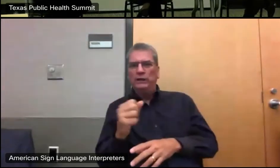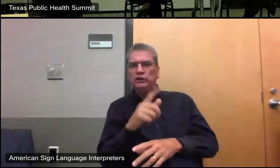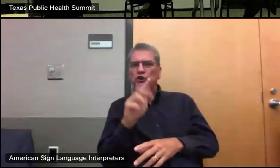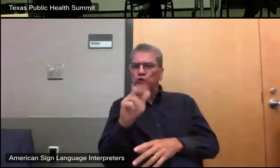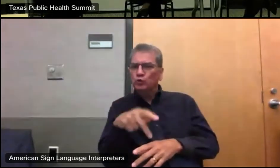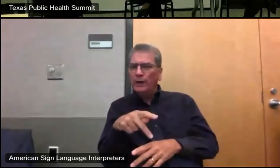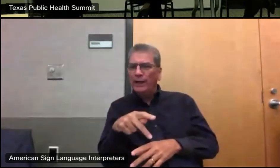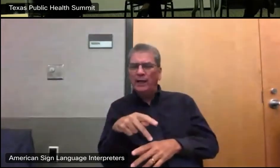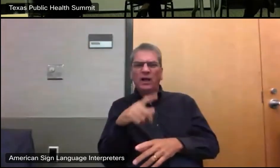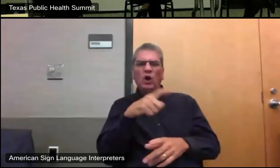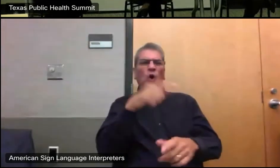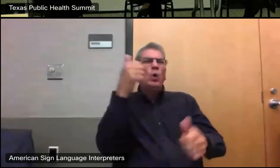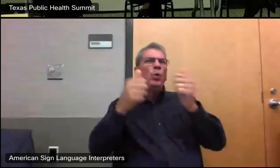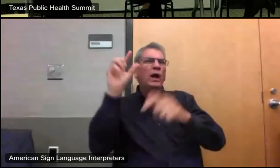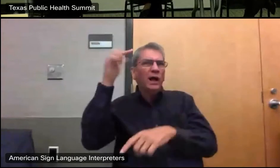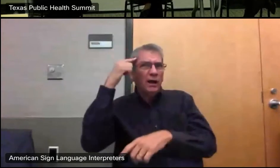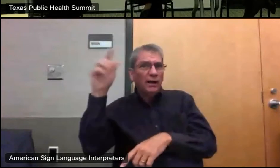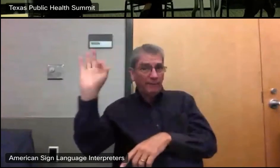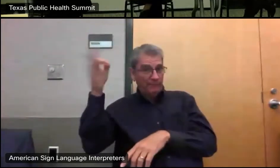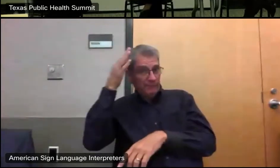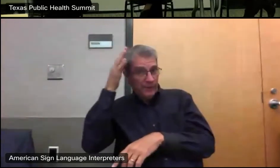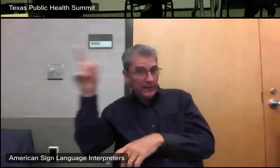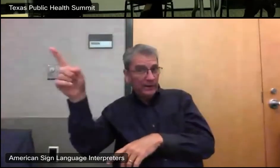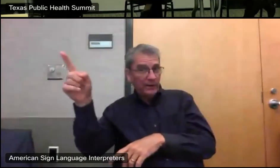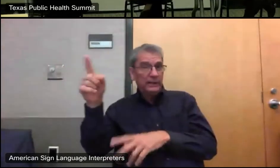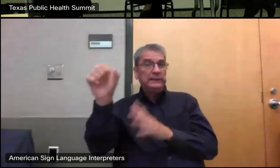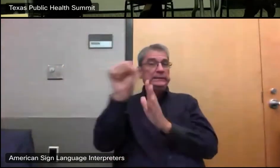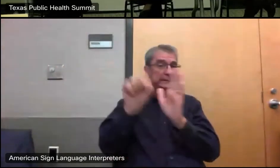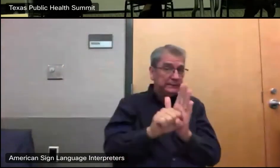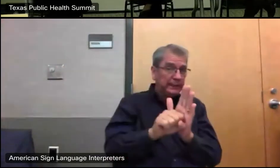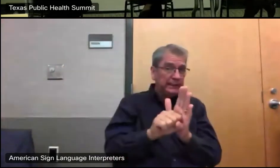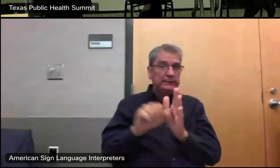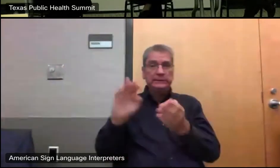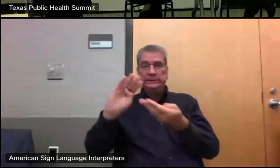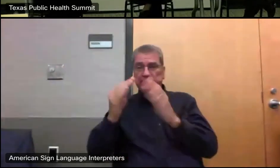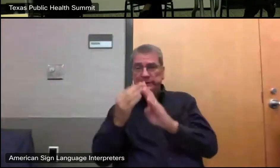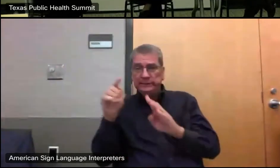which which government are you talking about? Is it like the federal government?